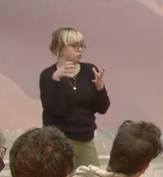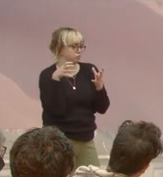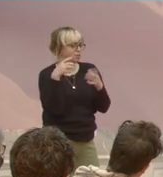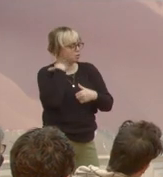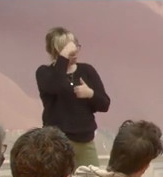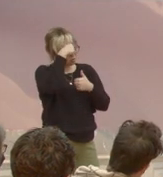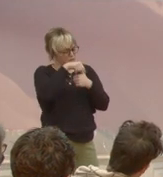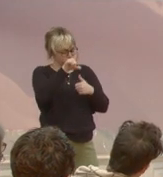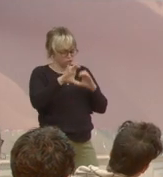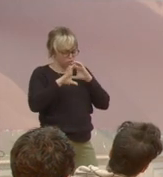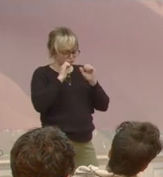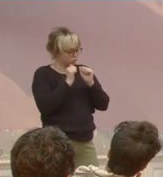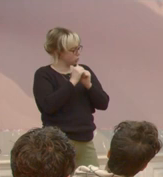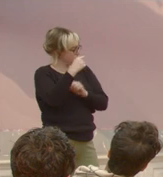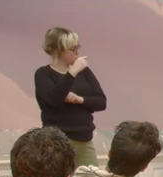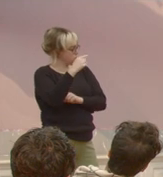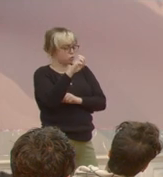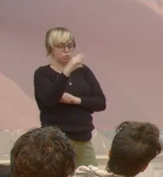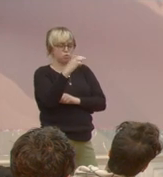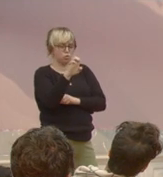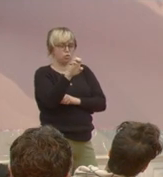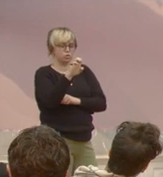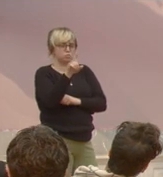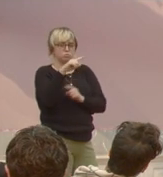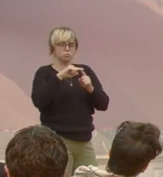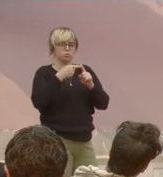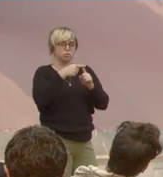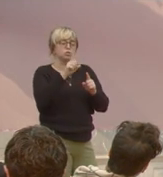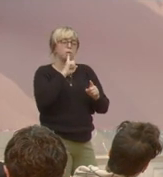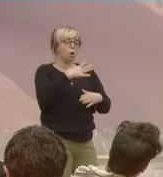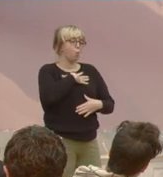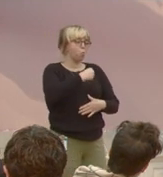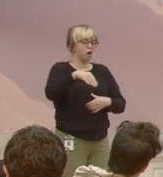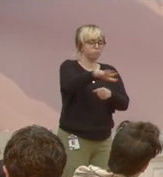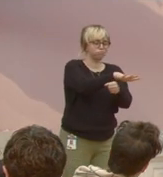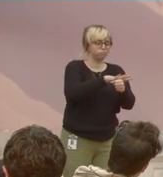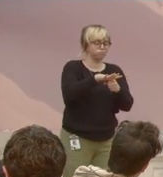normal conversation in church machine, it's in the back then you're talking about white spaces, white boxes, and black